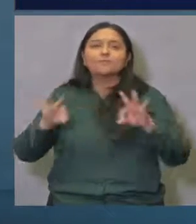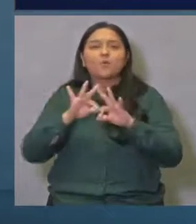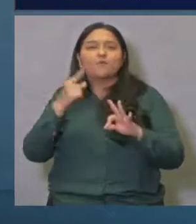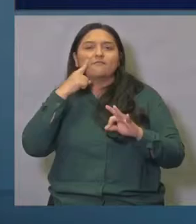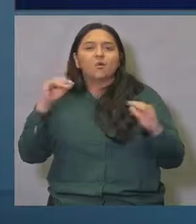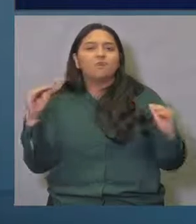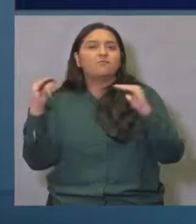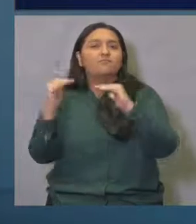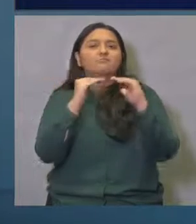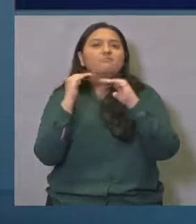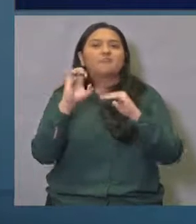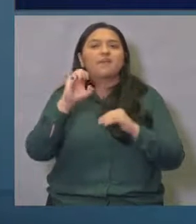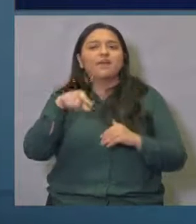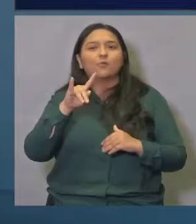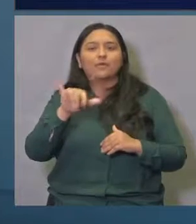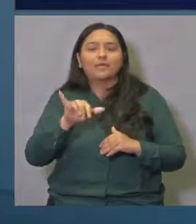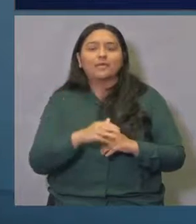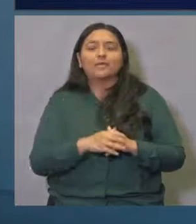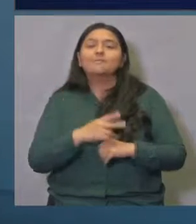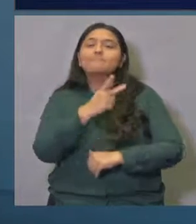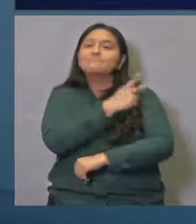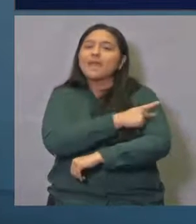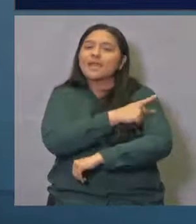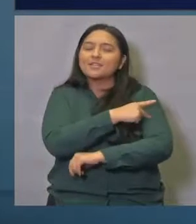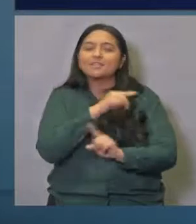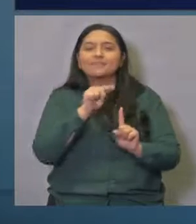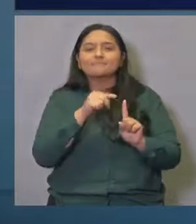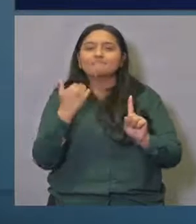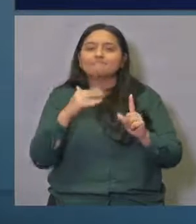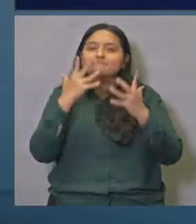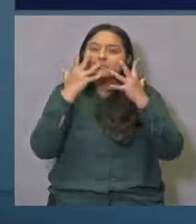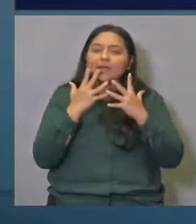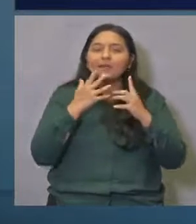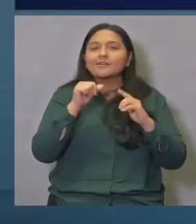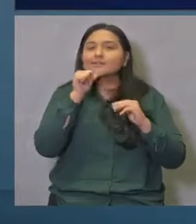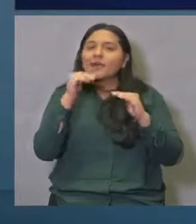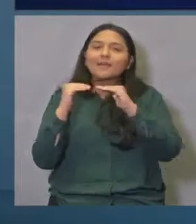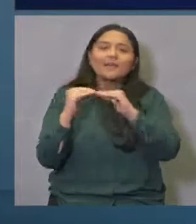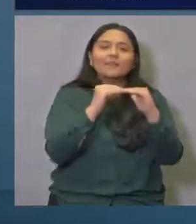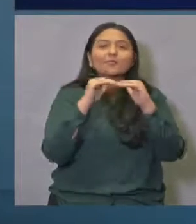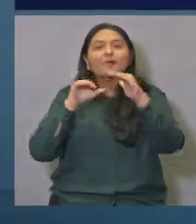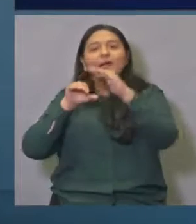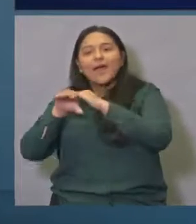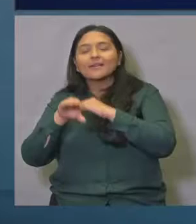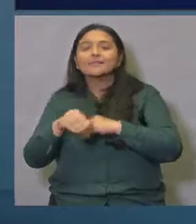HEALTH EQUITY ISSUE, AS NATIONS